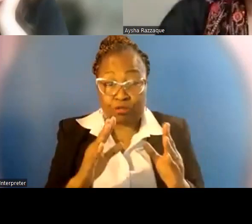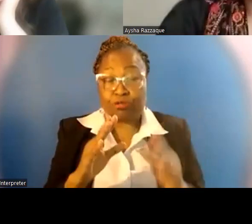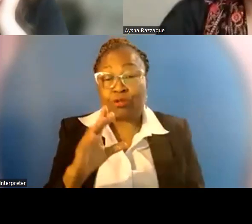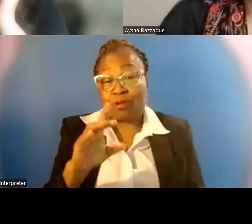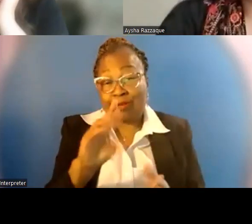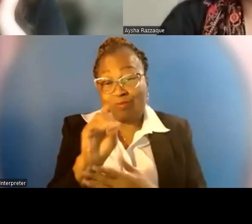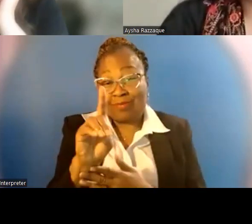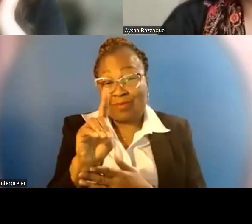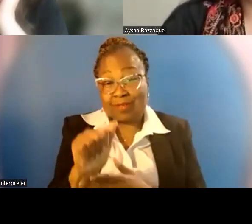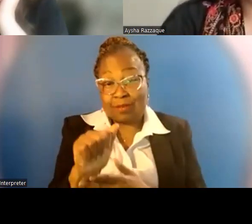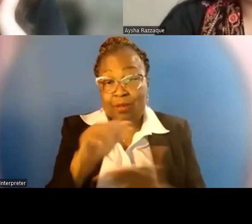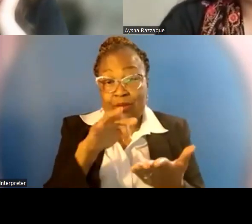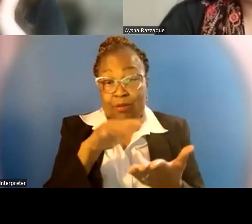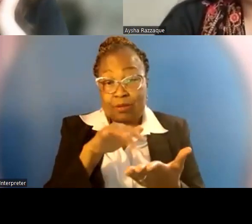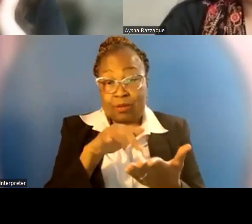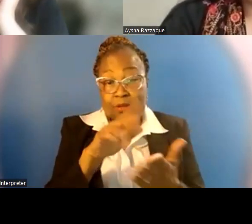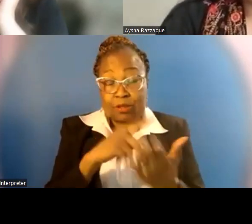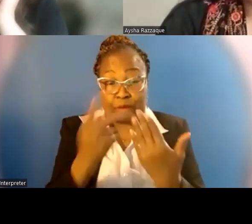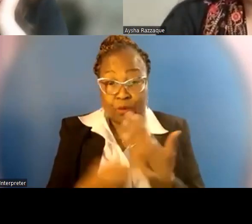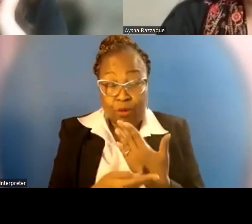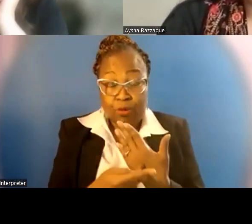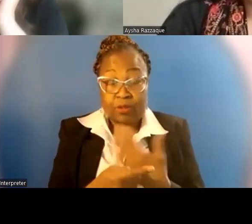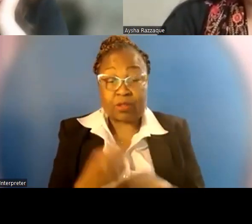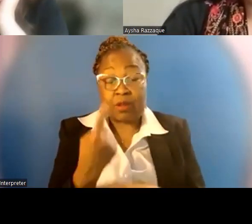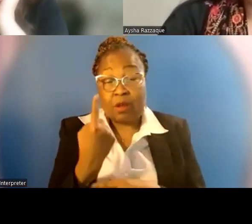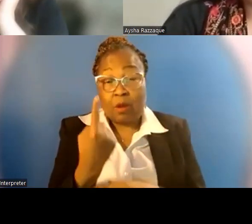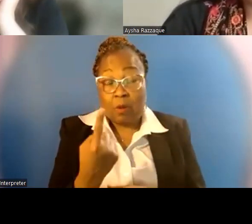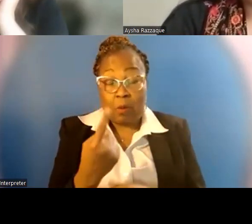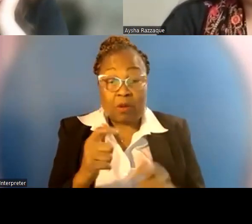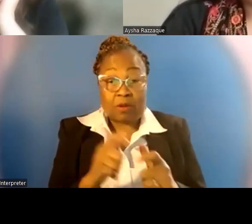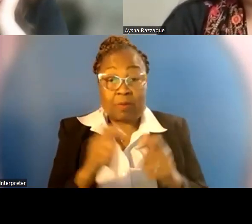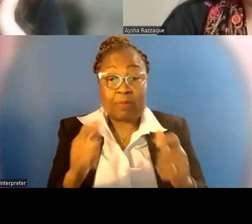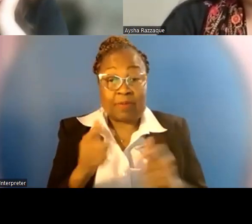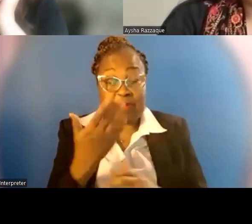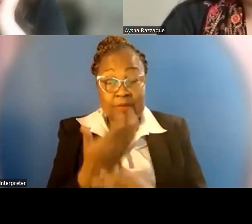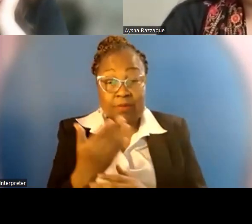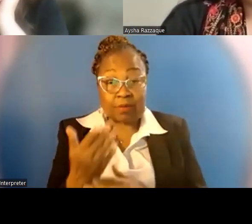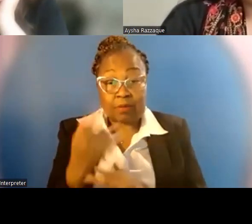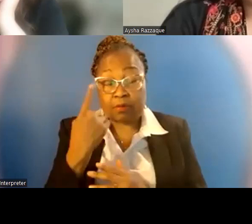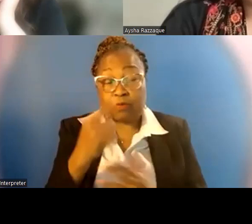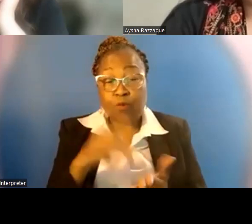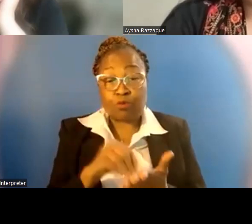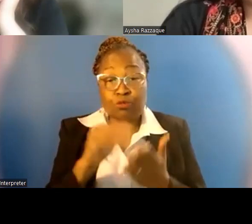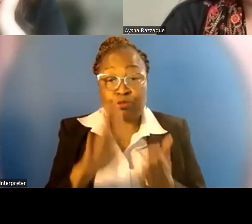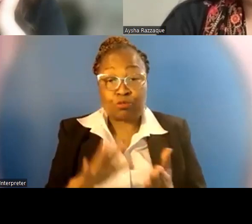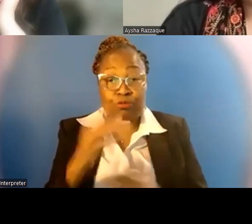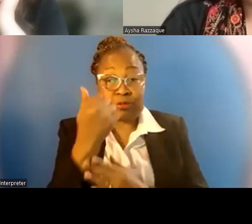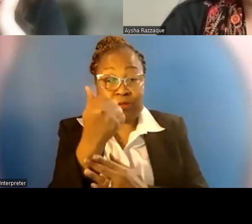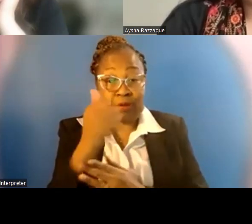And that's one of the biggest catalysts at Miami for student activism related to disability